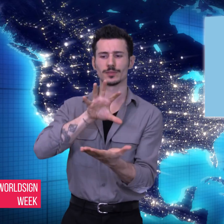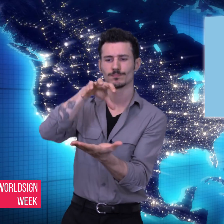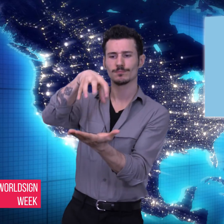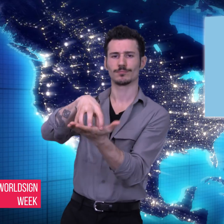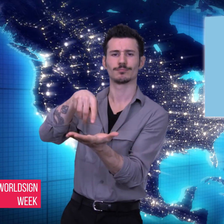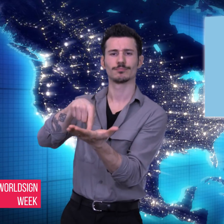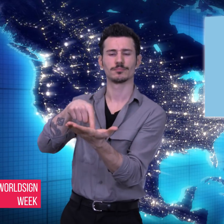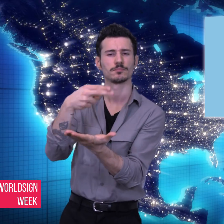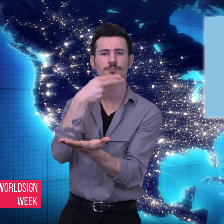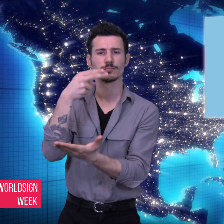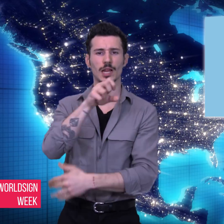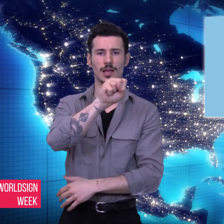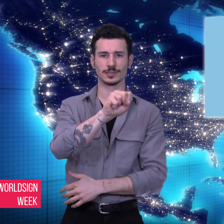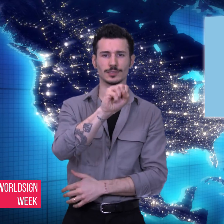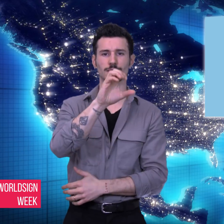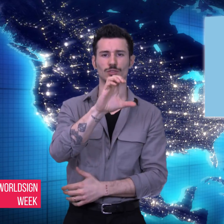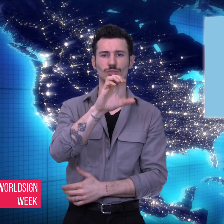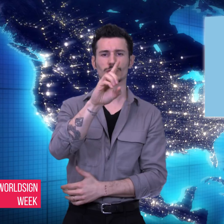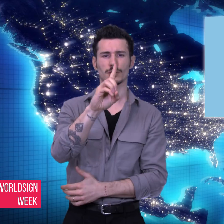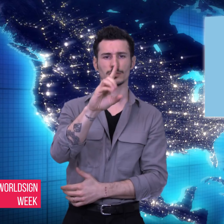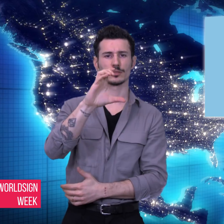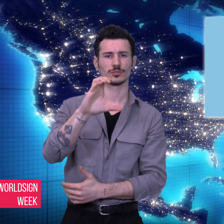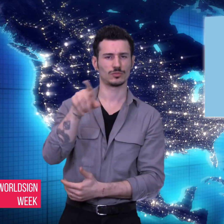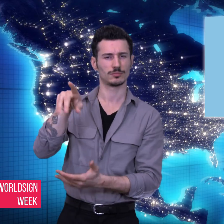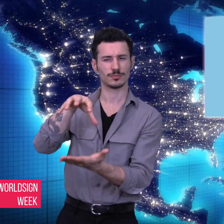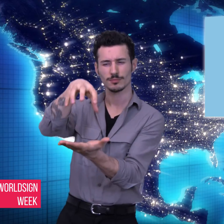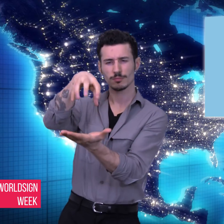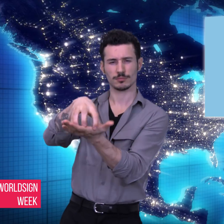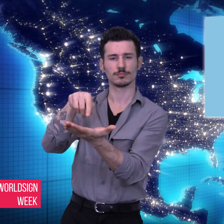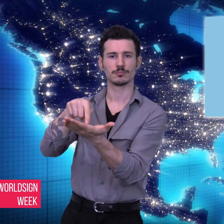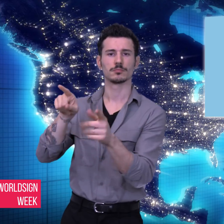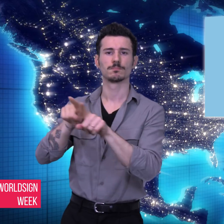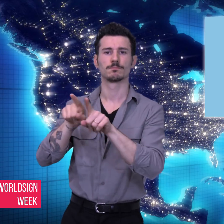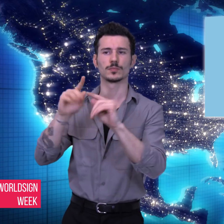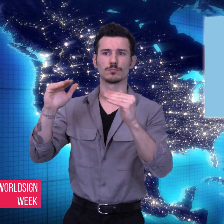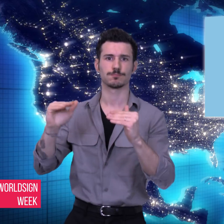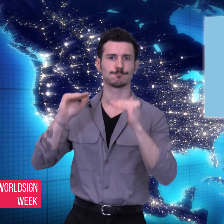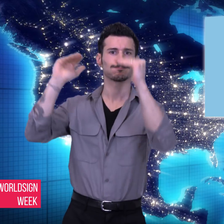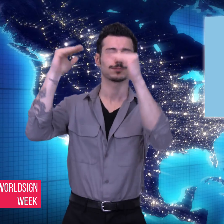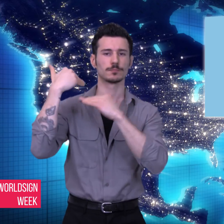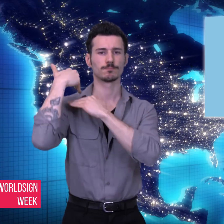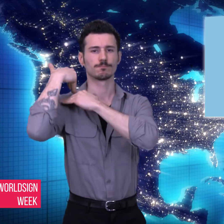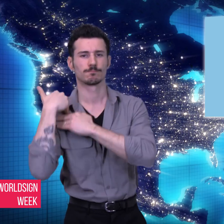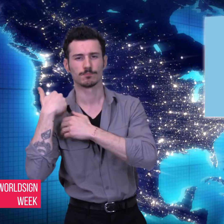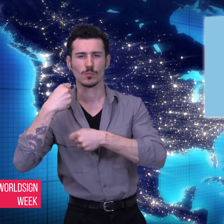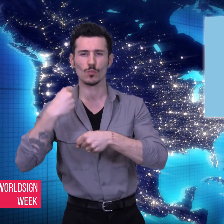The Department of Corrections (SCDC), in the US